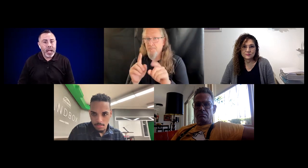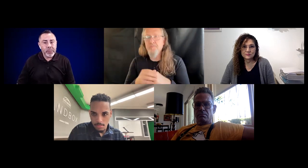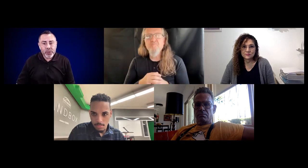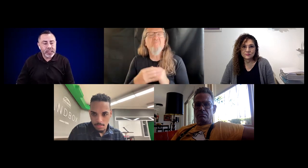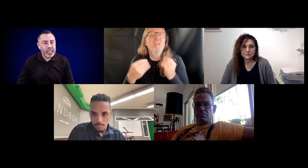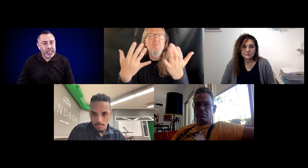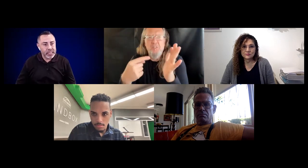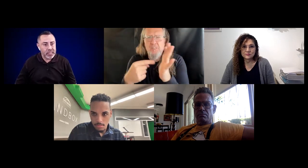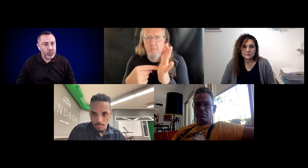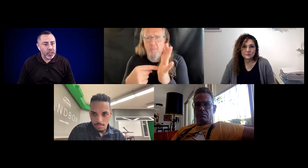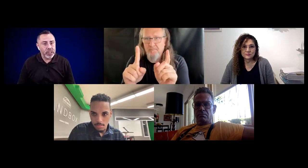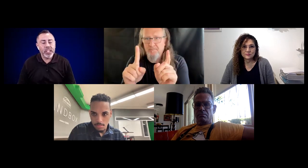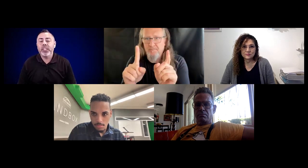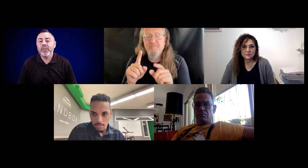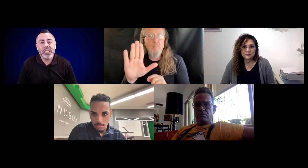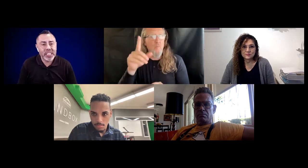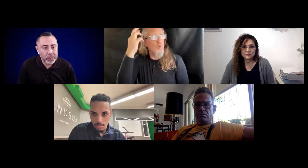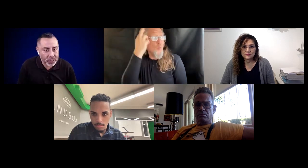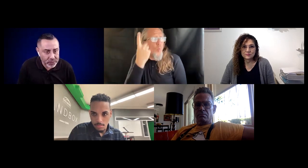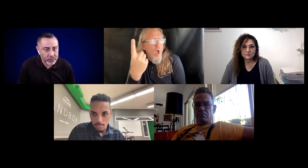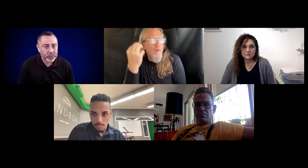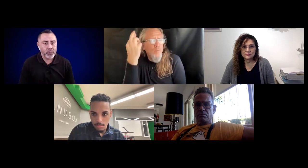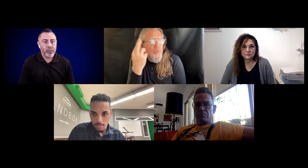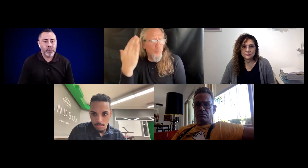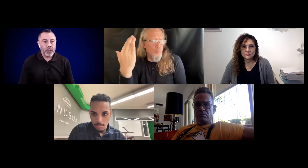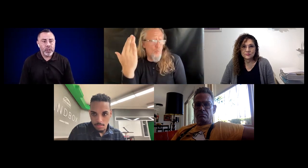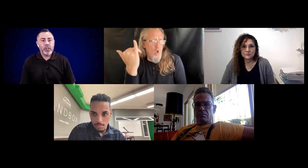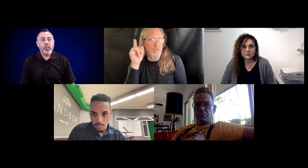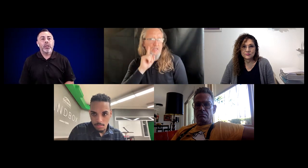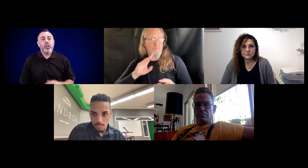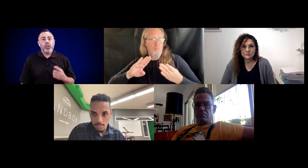Abstract ideas as well, and I'll give you an example of that